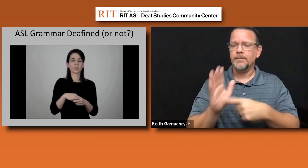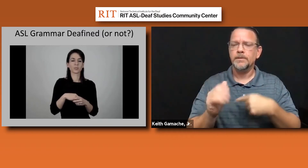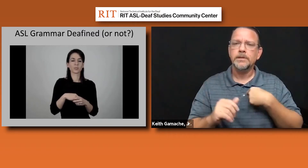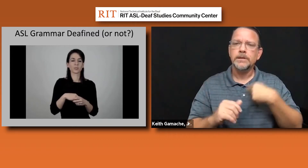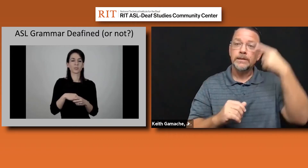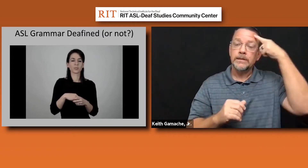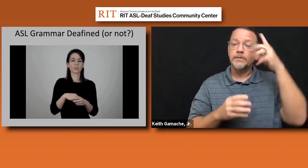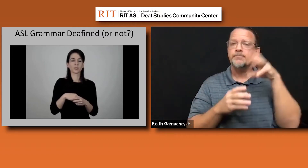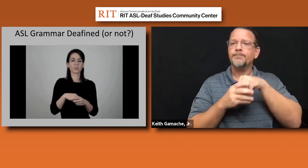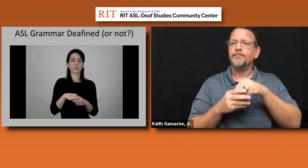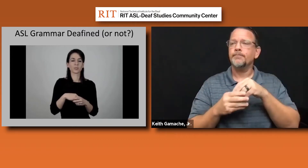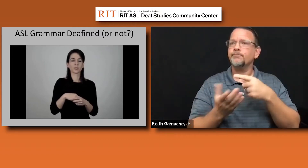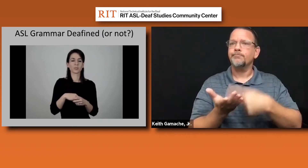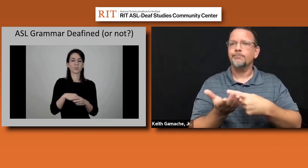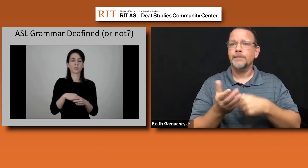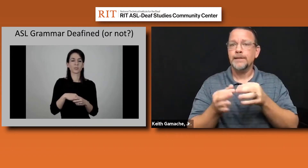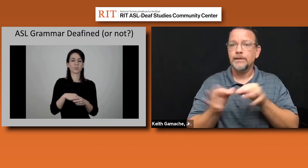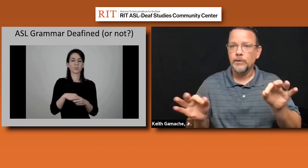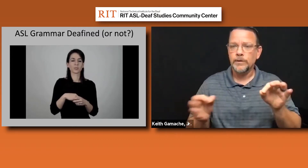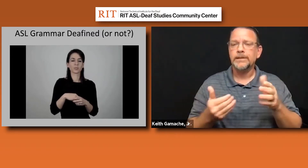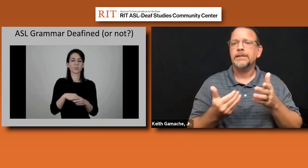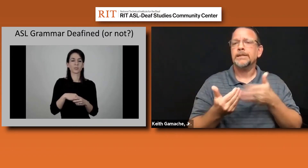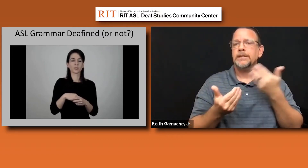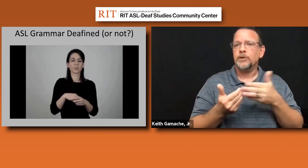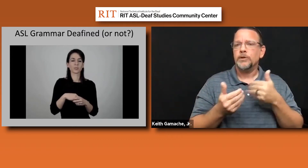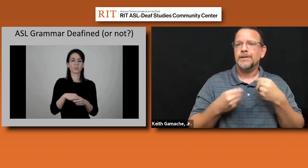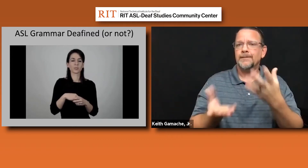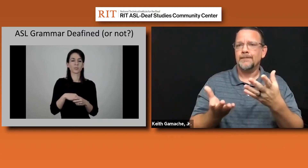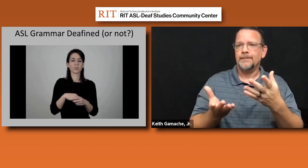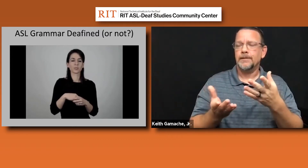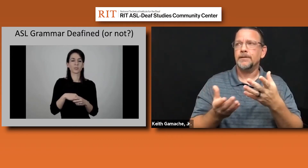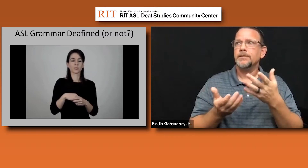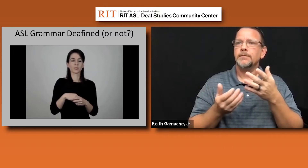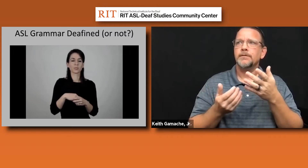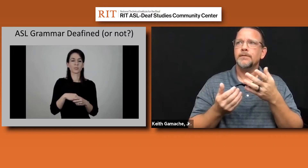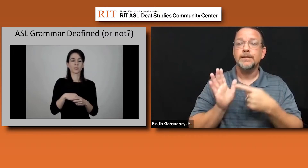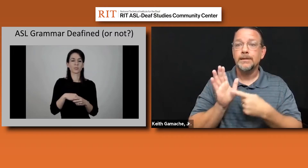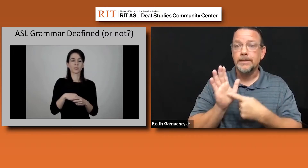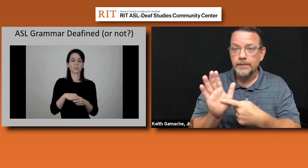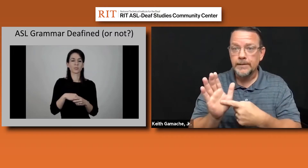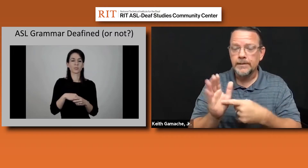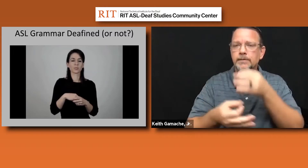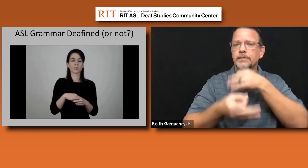She just kind of give some examples. Sometimes it's easier to give examples